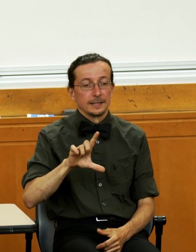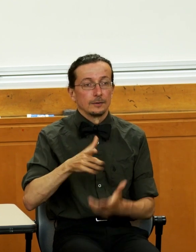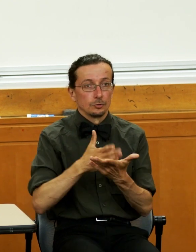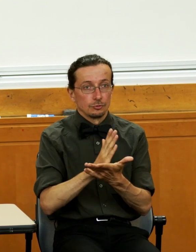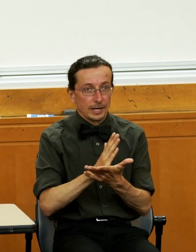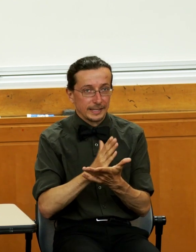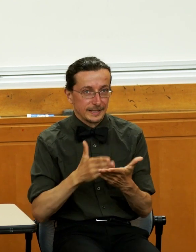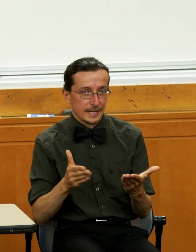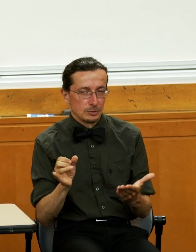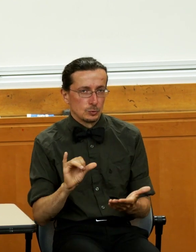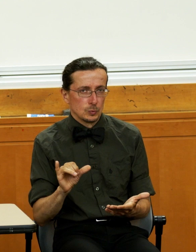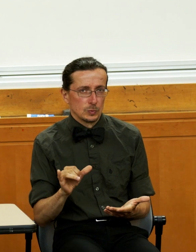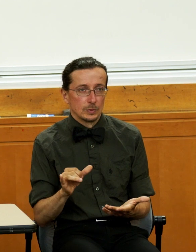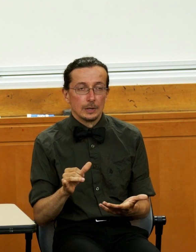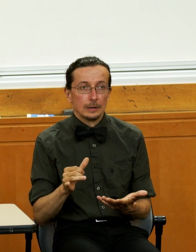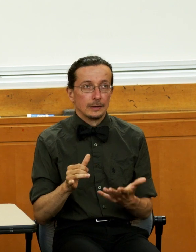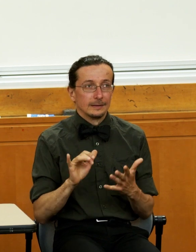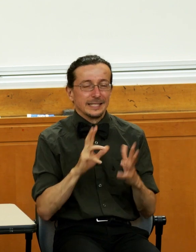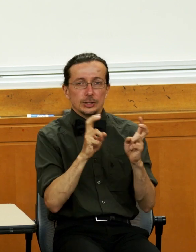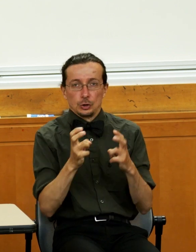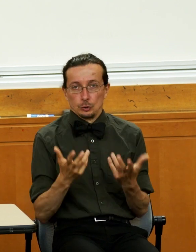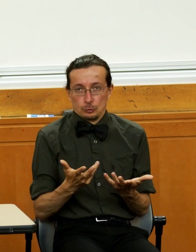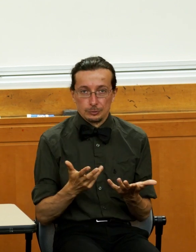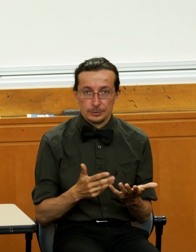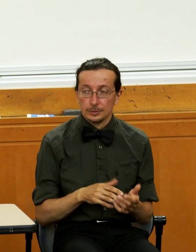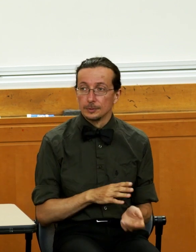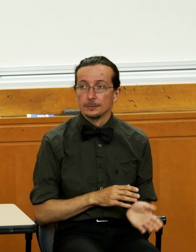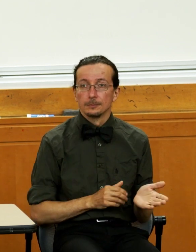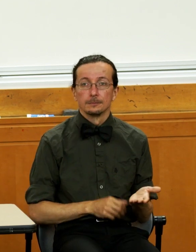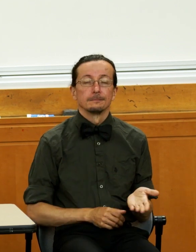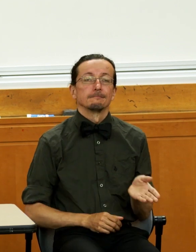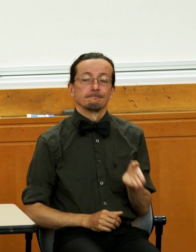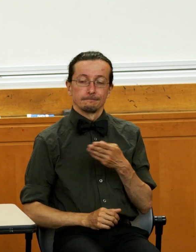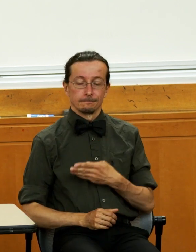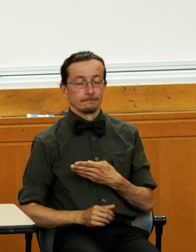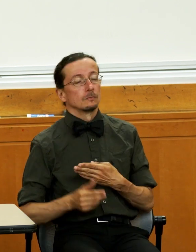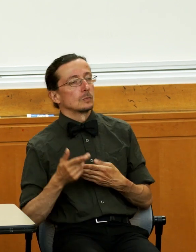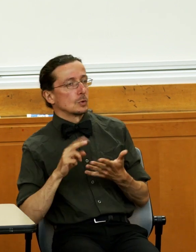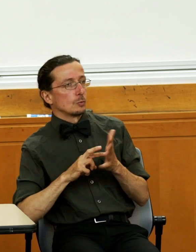thing as well…issue I guess I would say? Do you mean how difficult is it to disclose this?